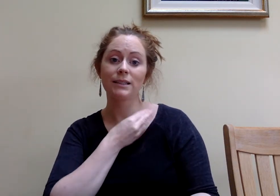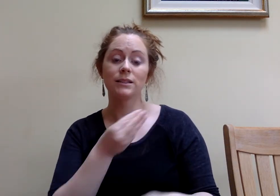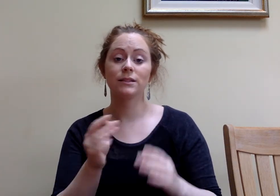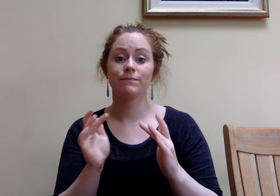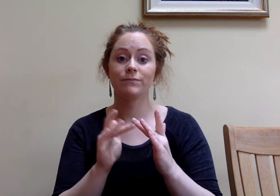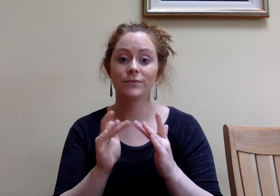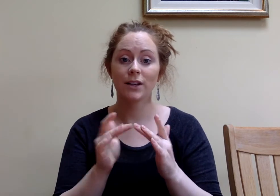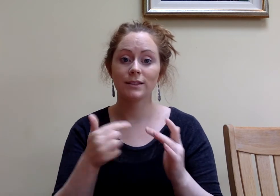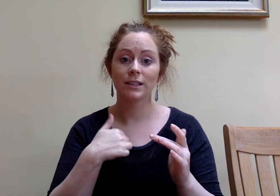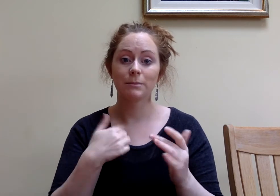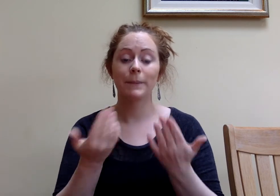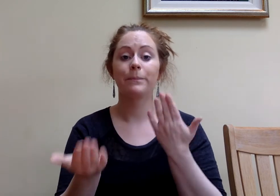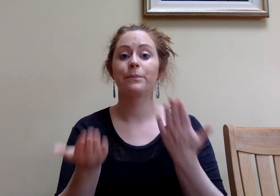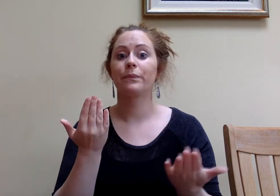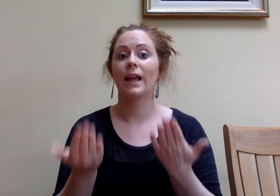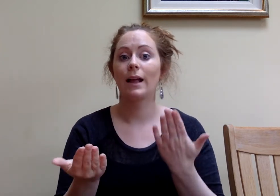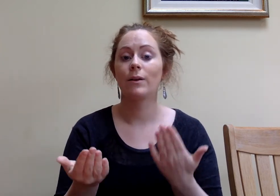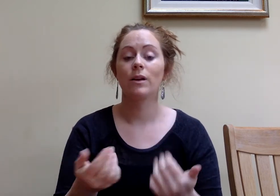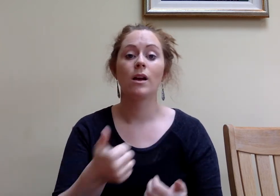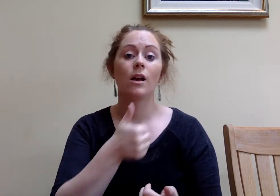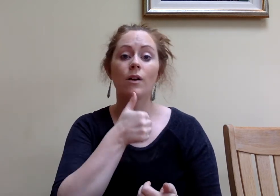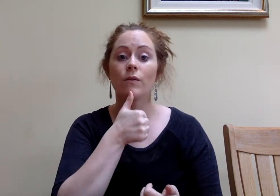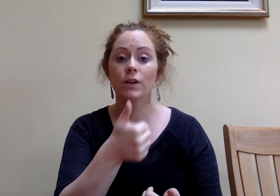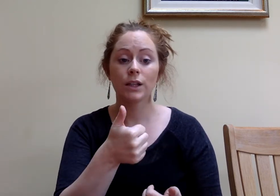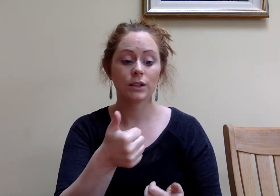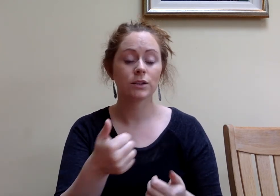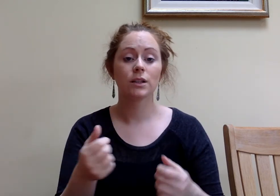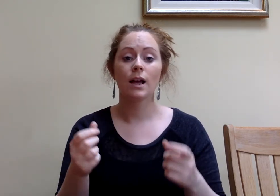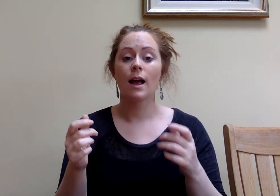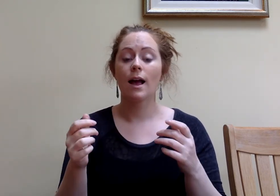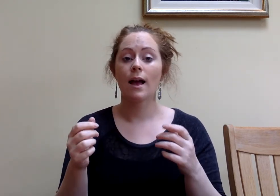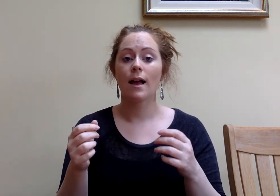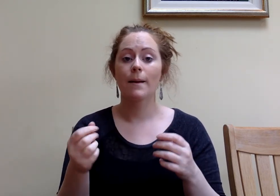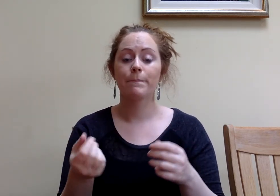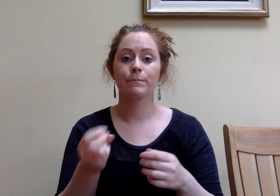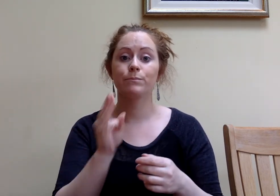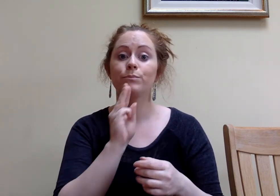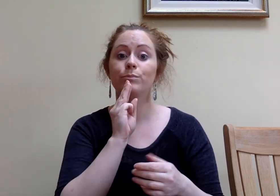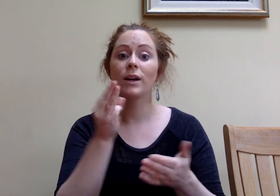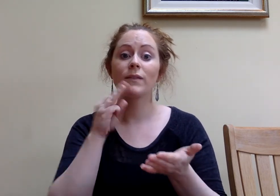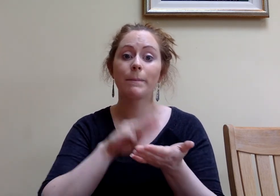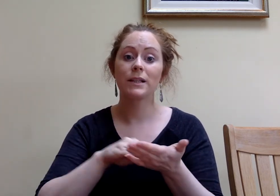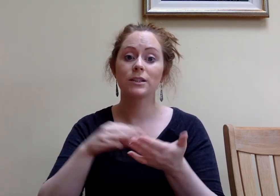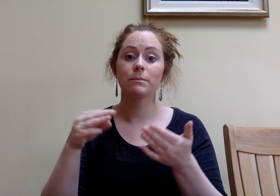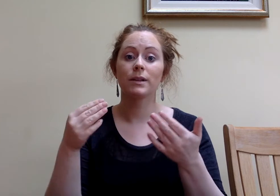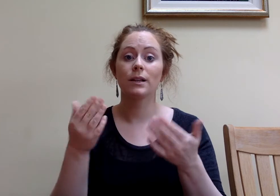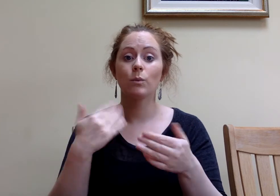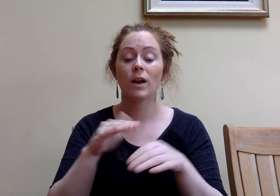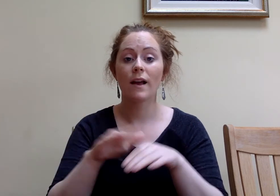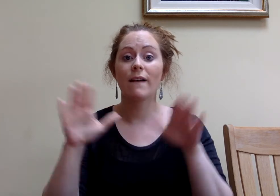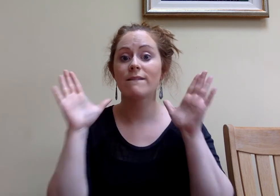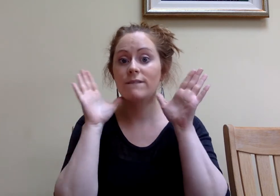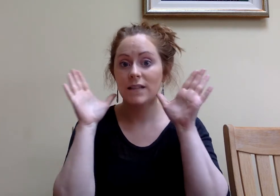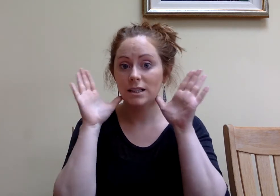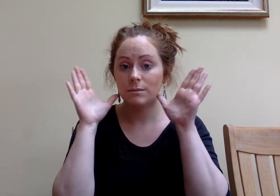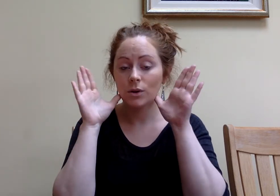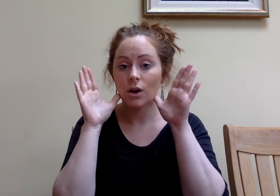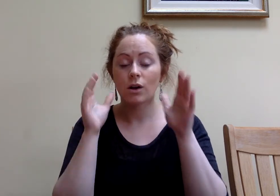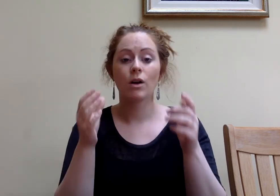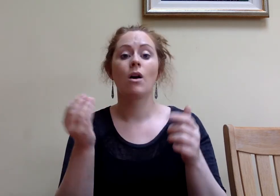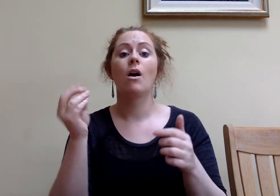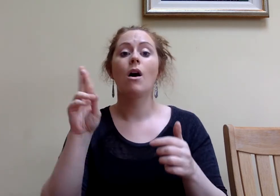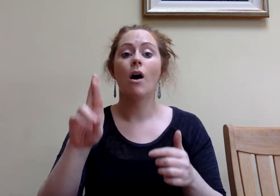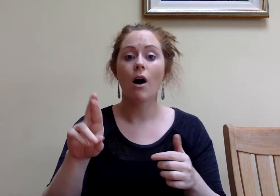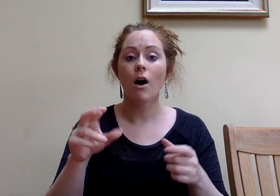Please contact me by sending me a private message on Facebook.